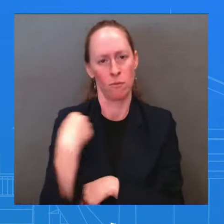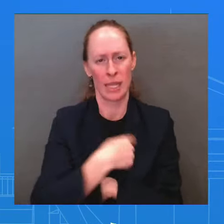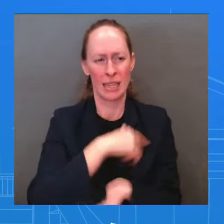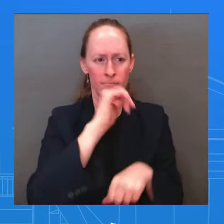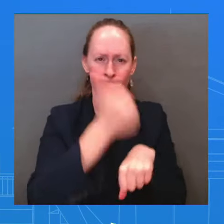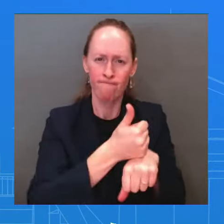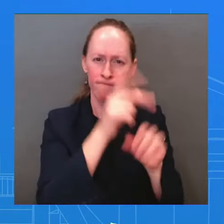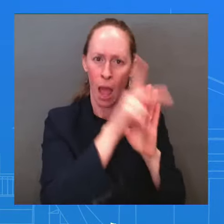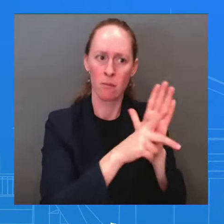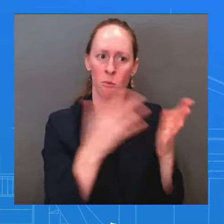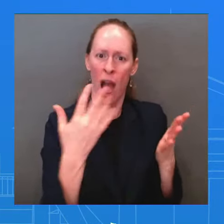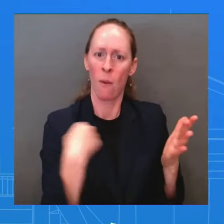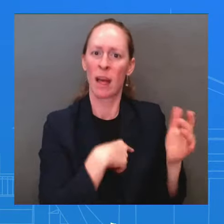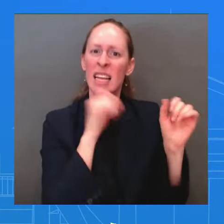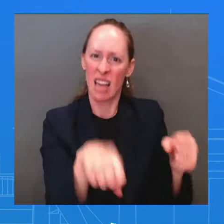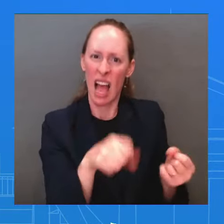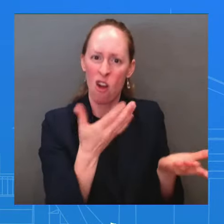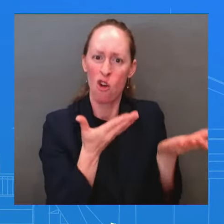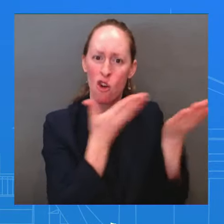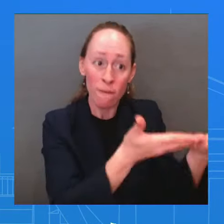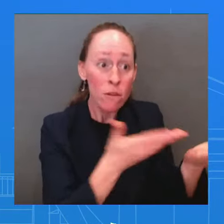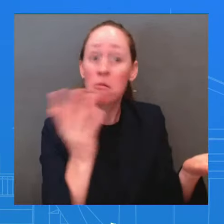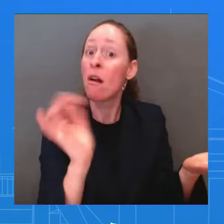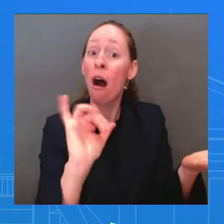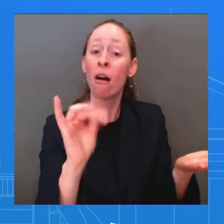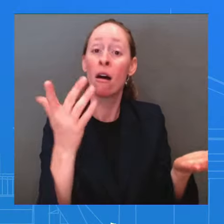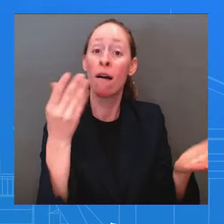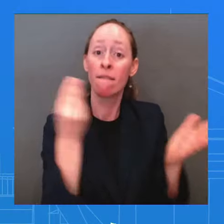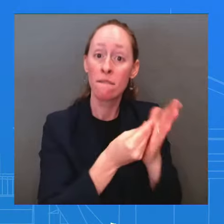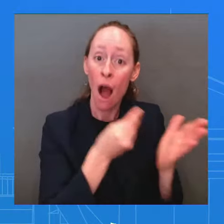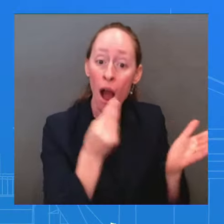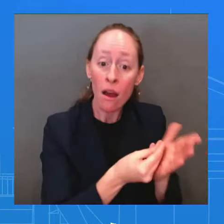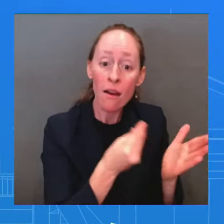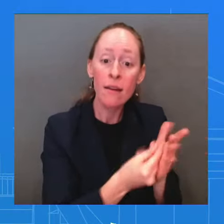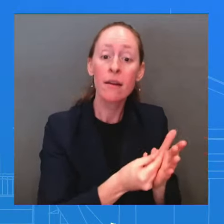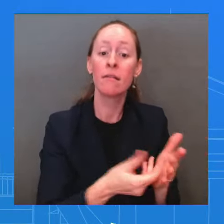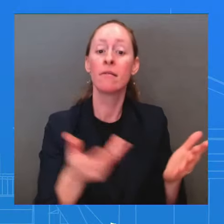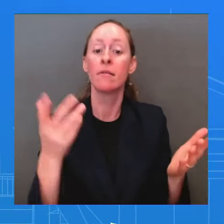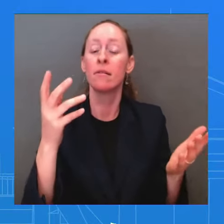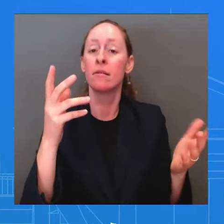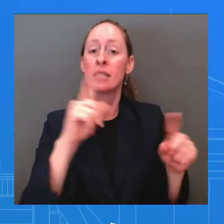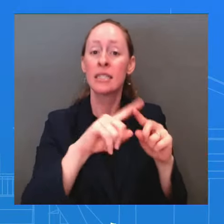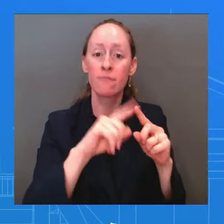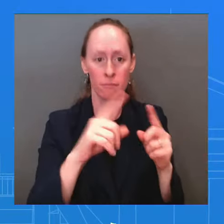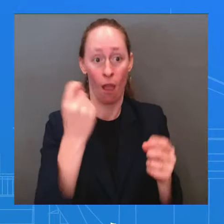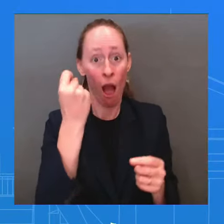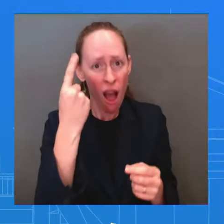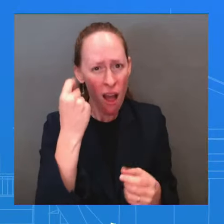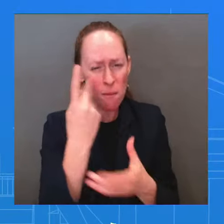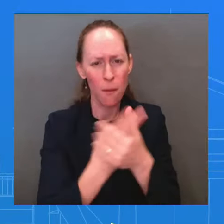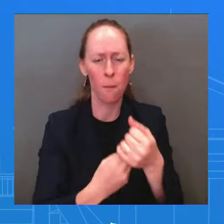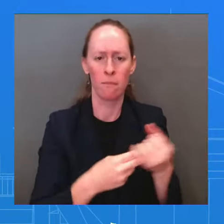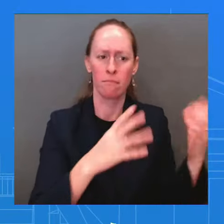We believe, based on our consultations on the Hill, that there continues to be strong bipartisan support in both houses for continued funding